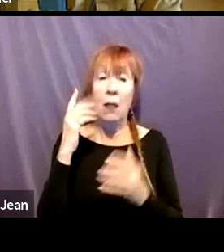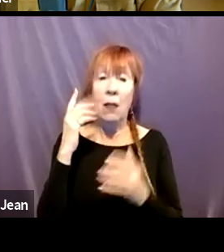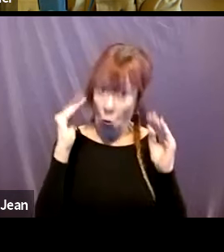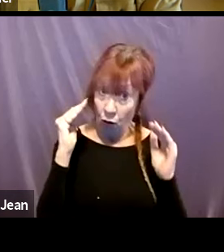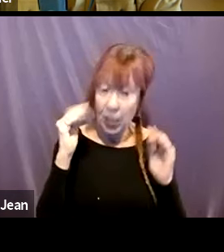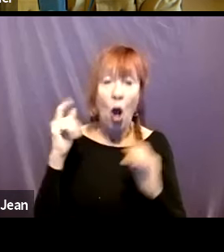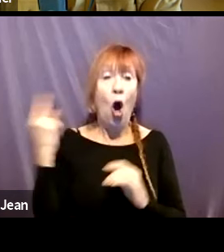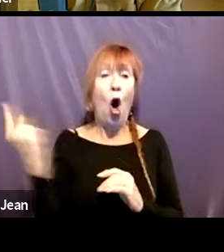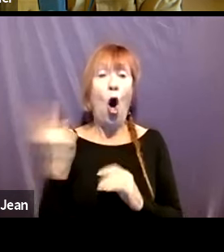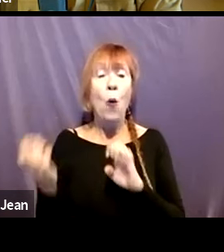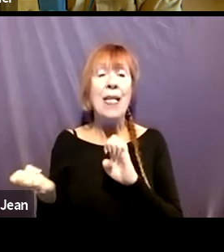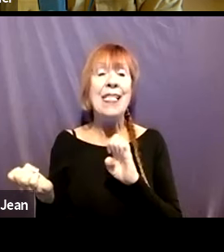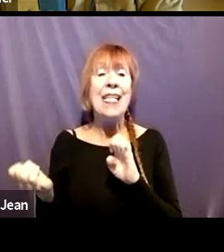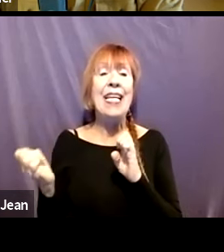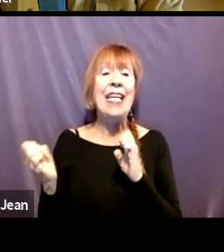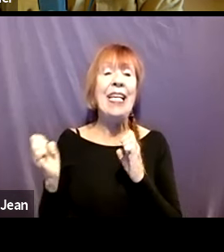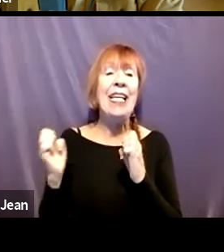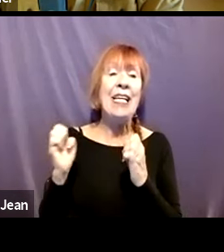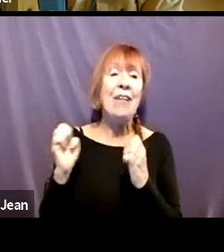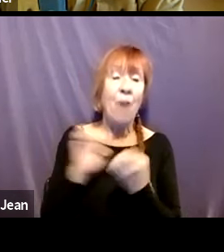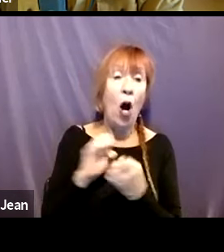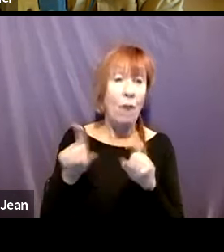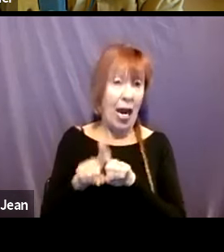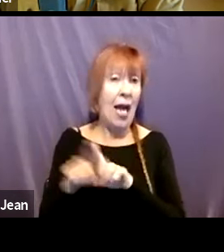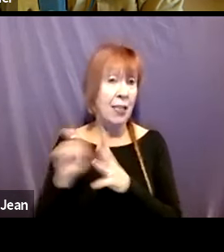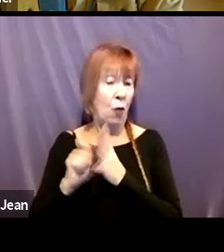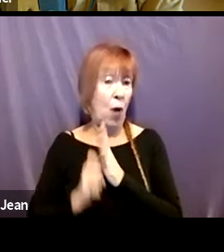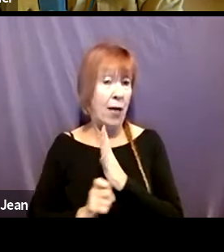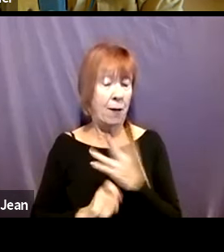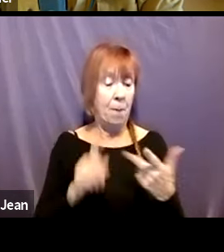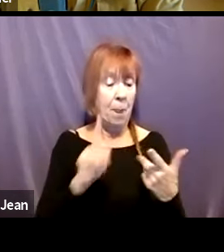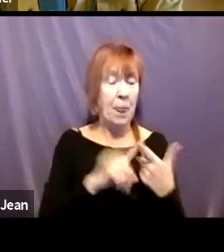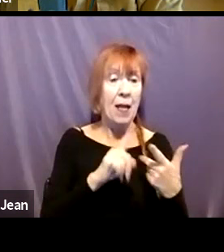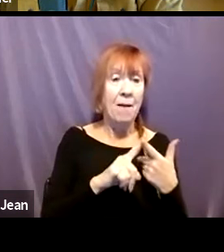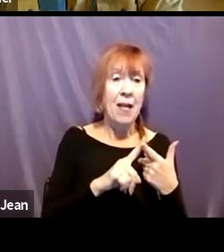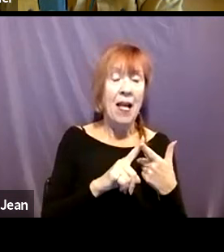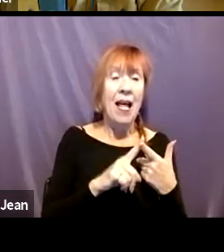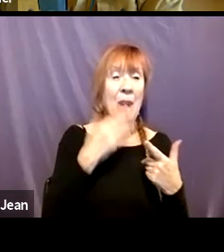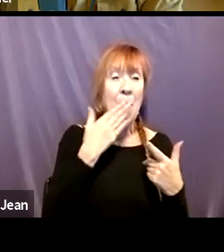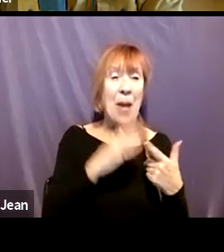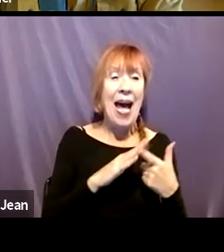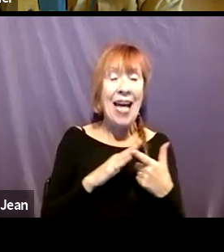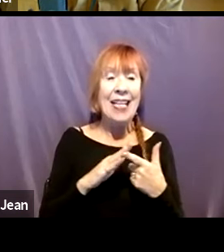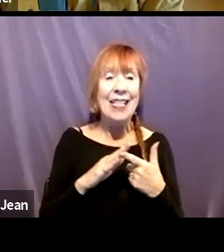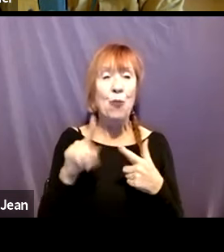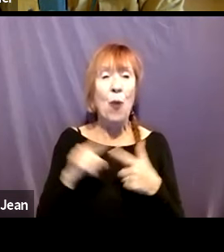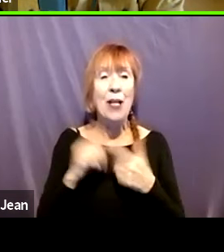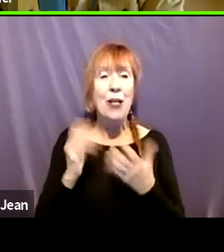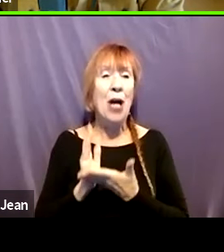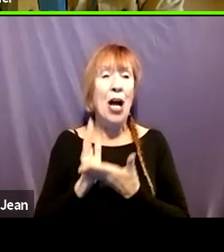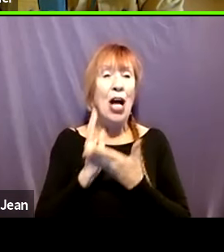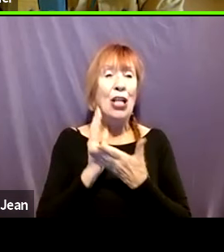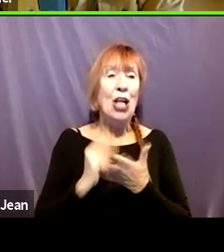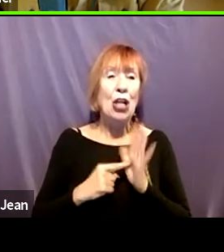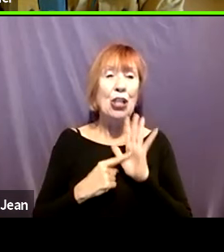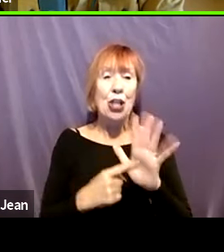I will say, the bad, turning in a script too early. Oh! You know, always get notes,